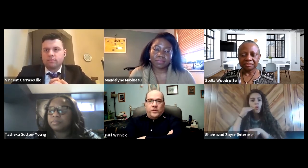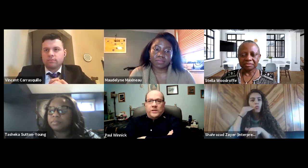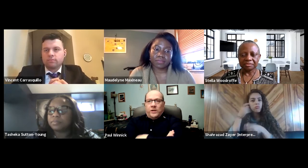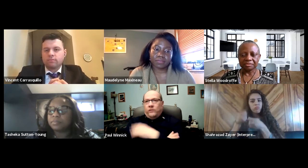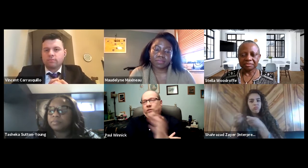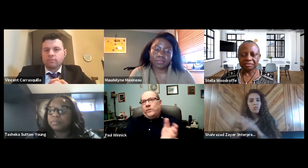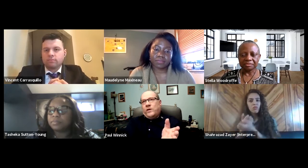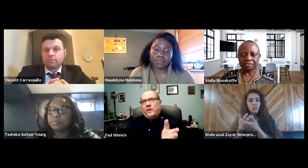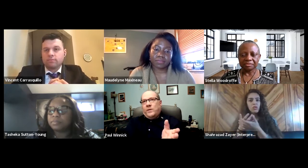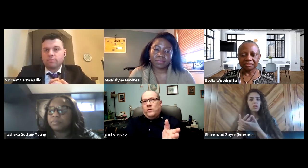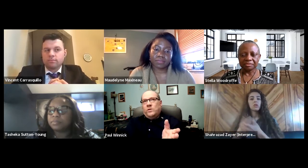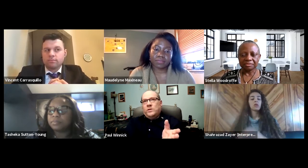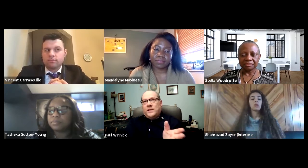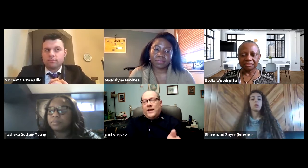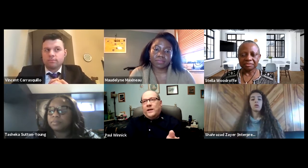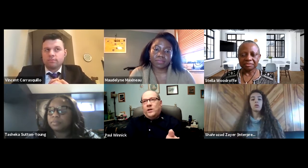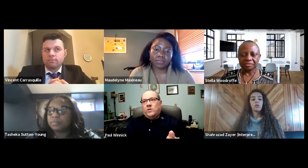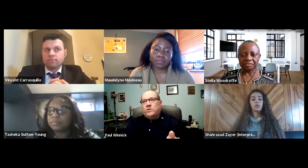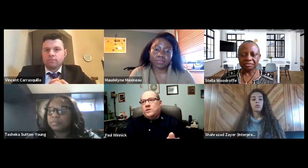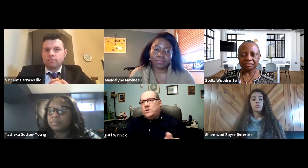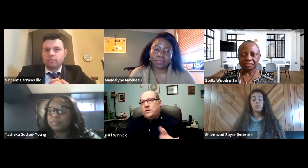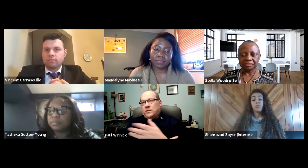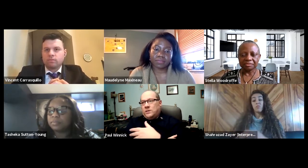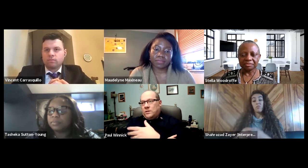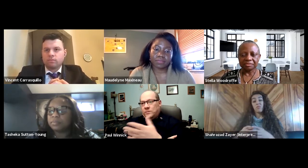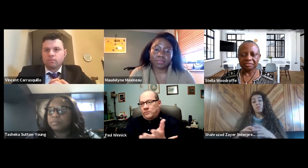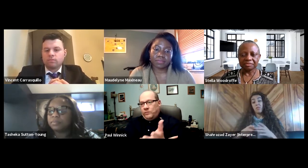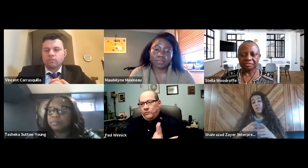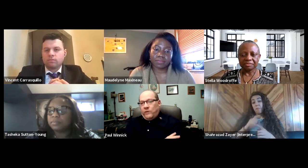You know, from the time he was diagnosed, till very